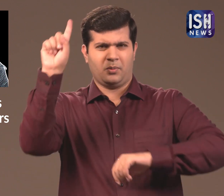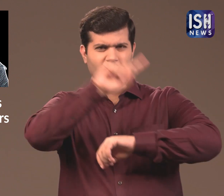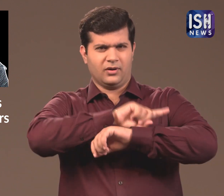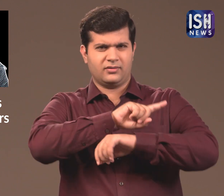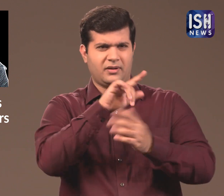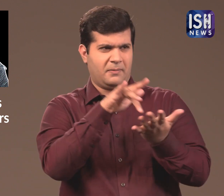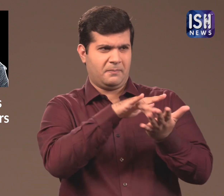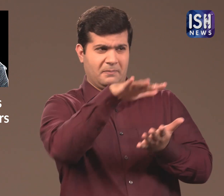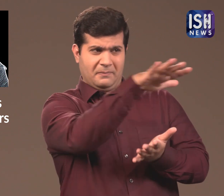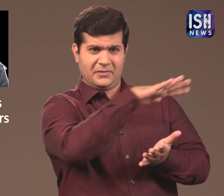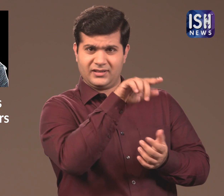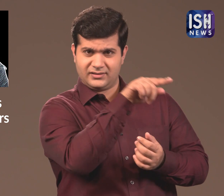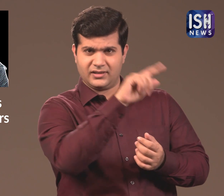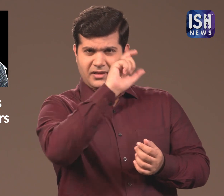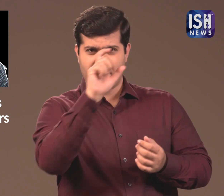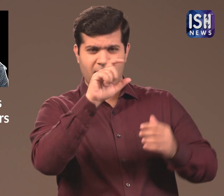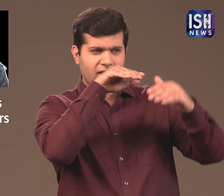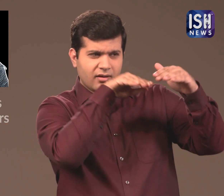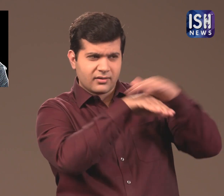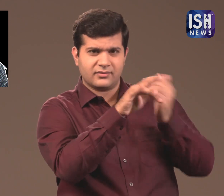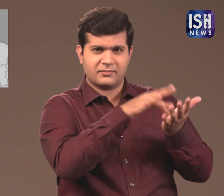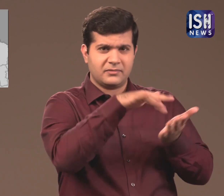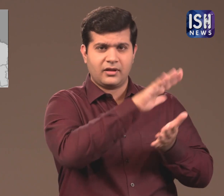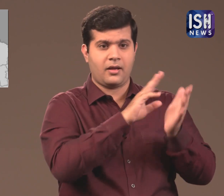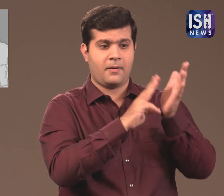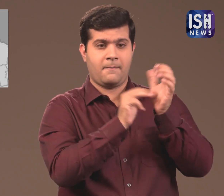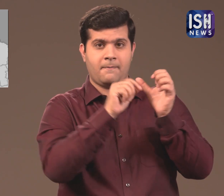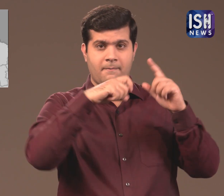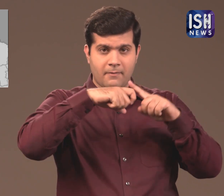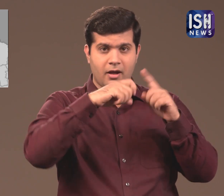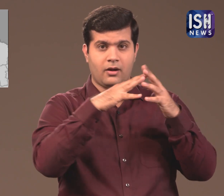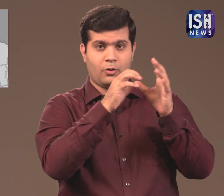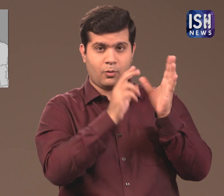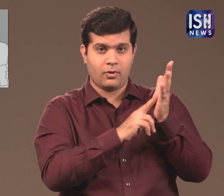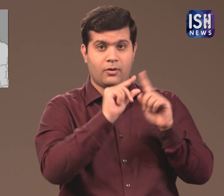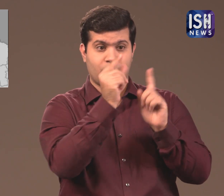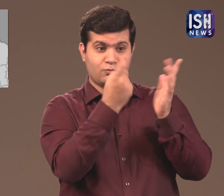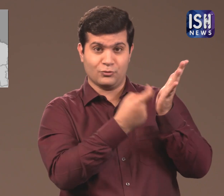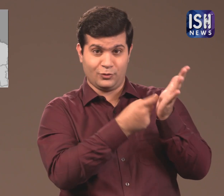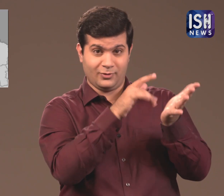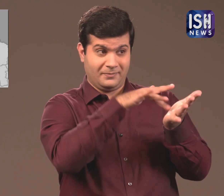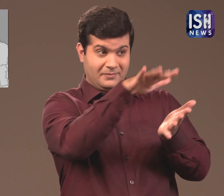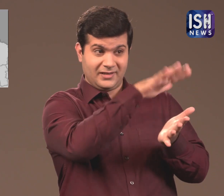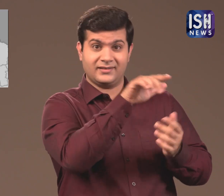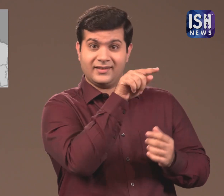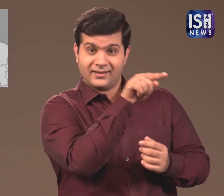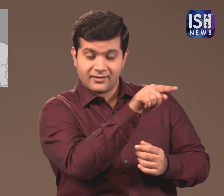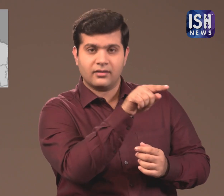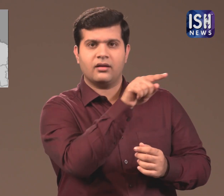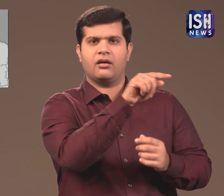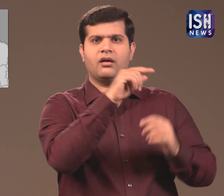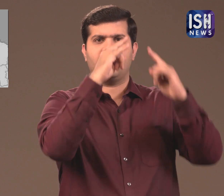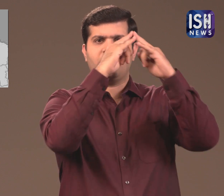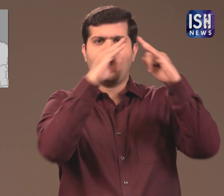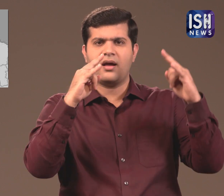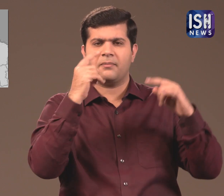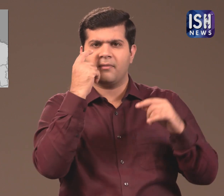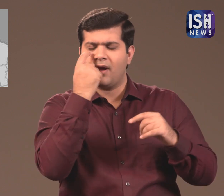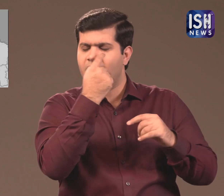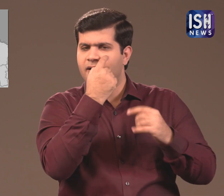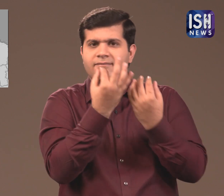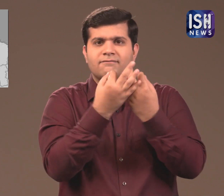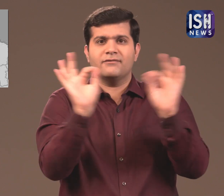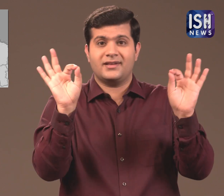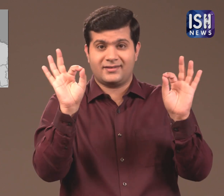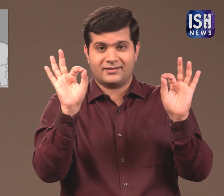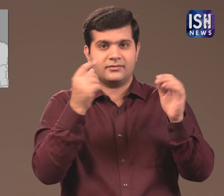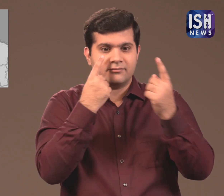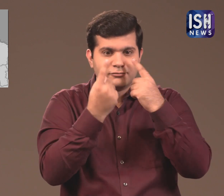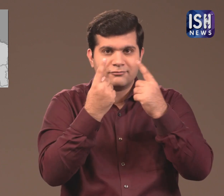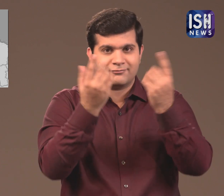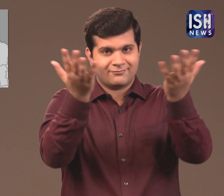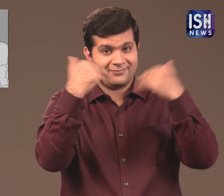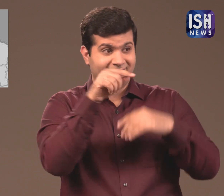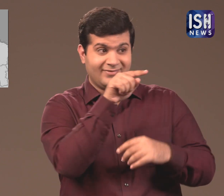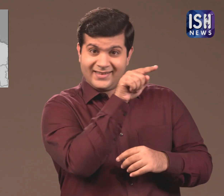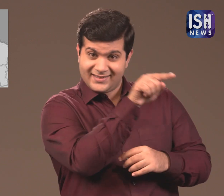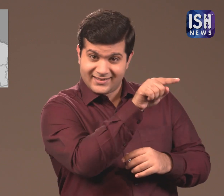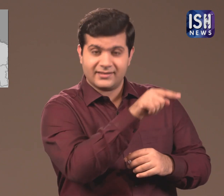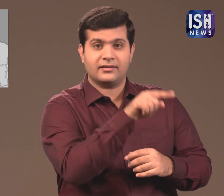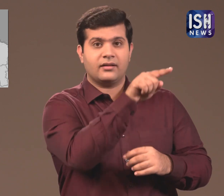One day a free eye camp in Makwanpur, Nepal